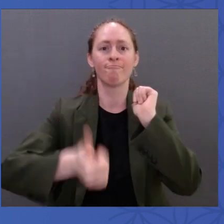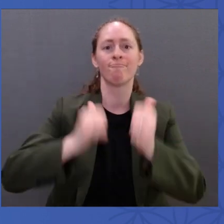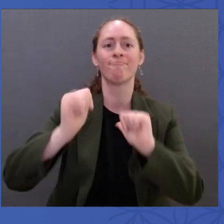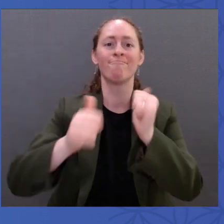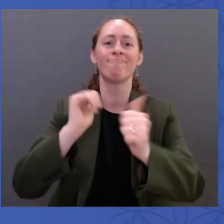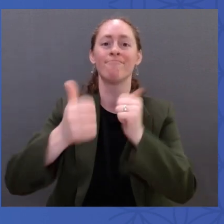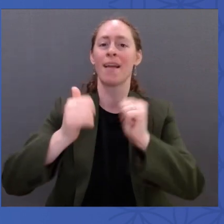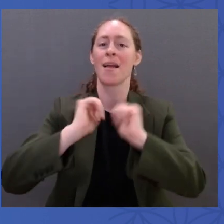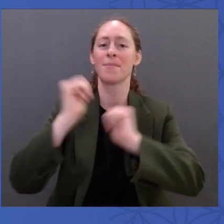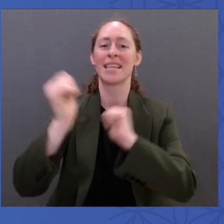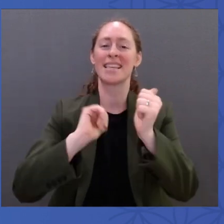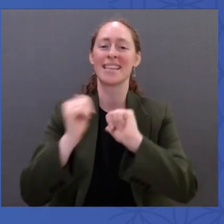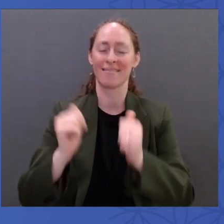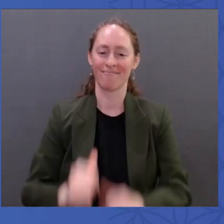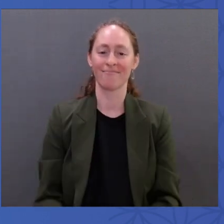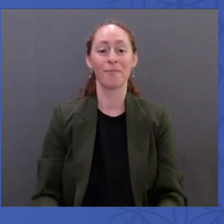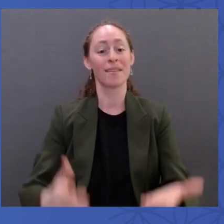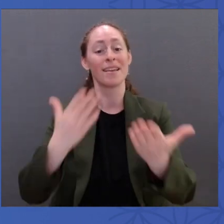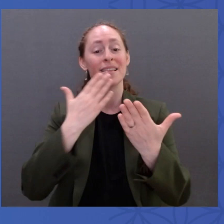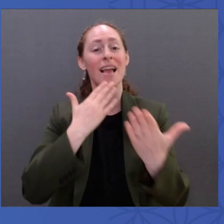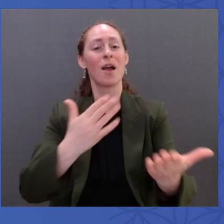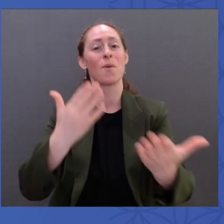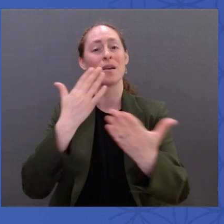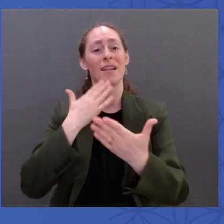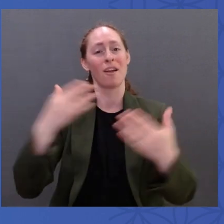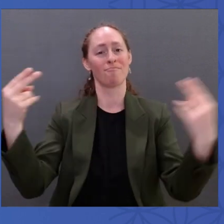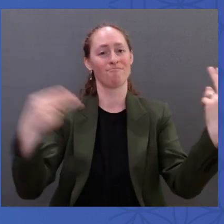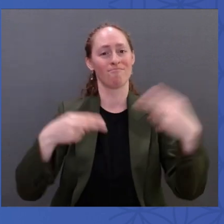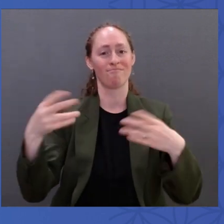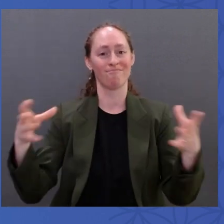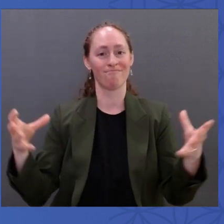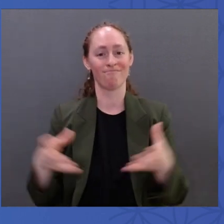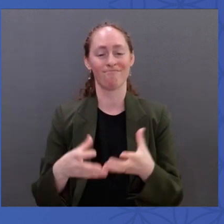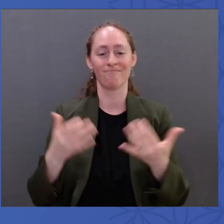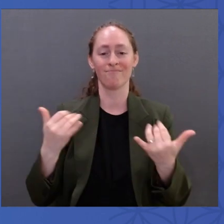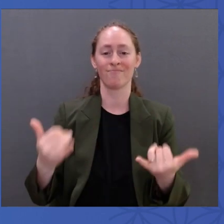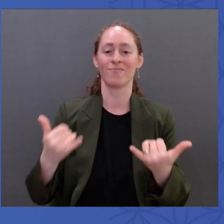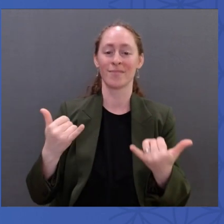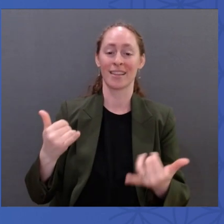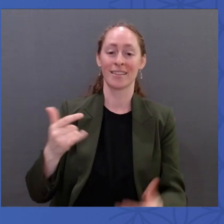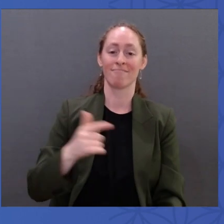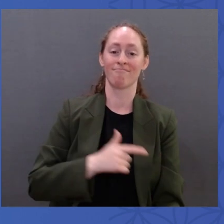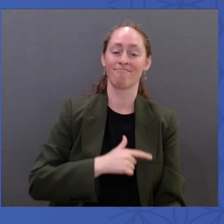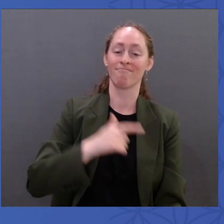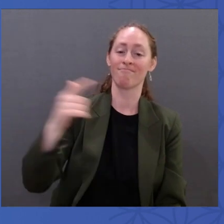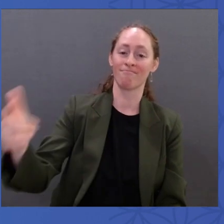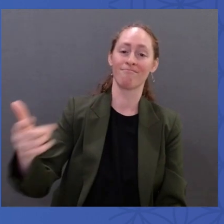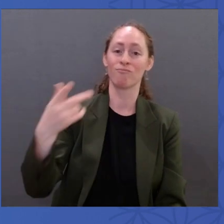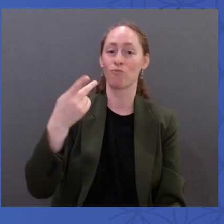And I'll invite Prime Minister Kishida to say a few words now. Mr. Prime Minister. Prime Minister Kishida: (As Interpreted)